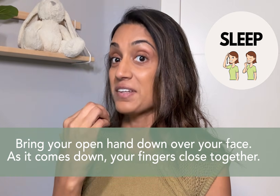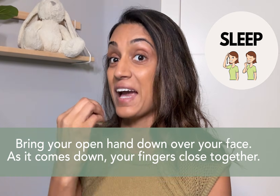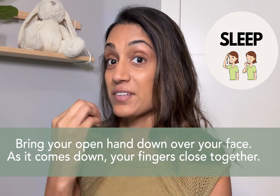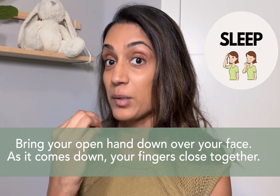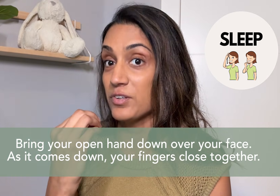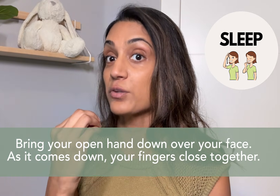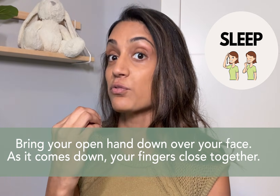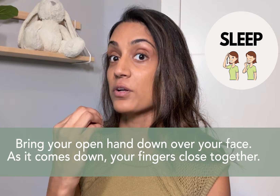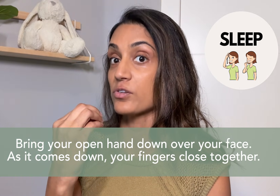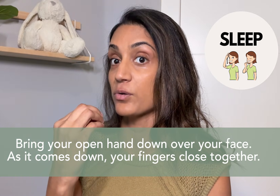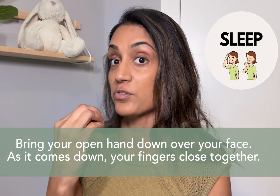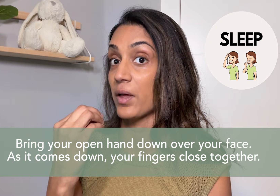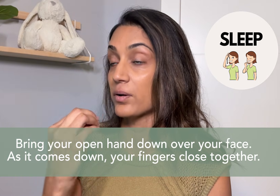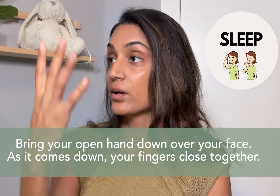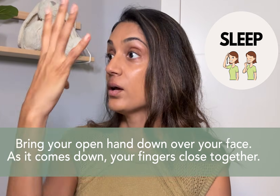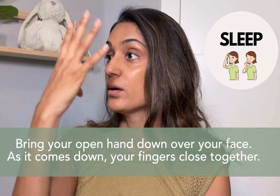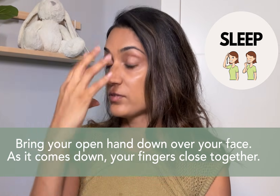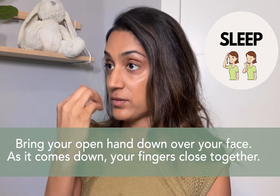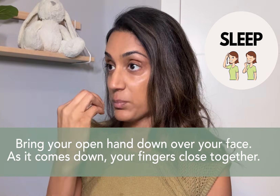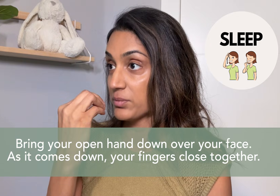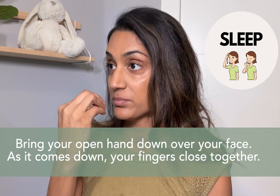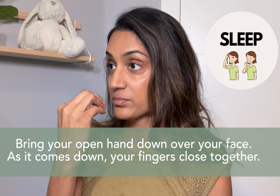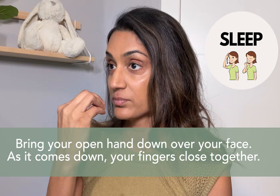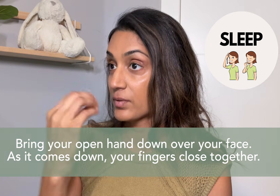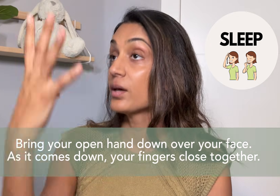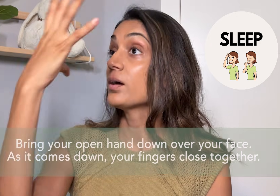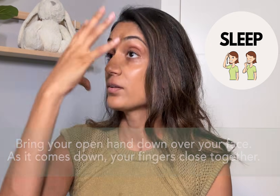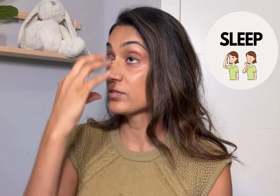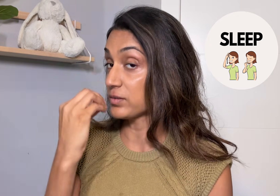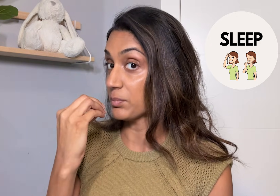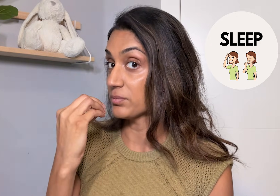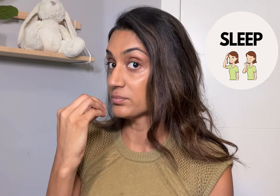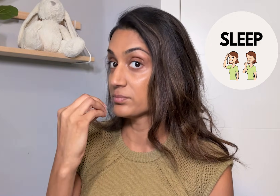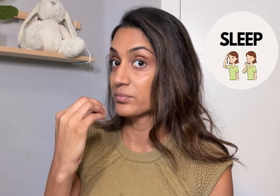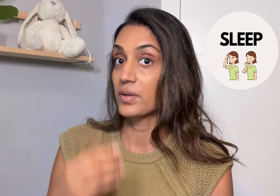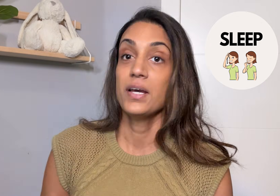And as it comes down, your fingers close together. Sleep.